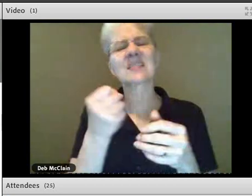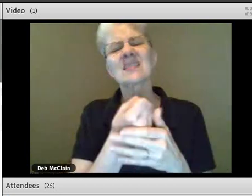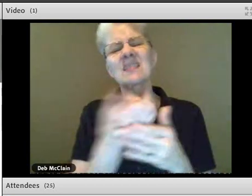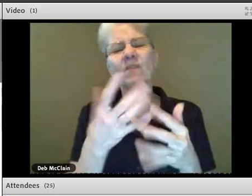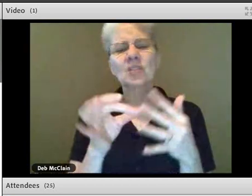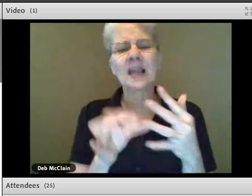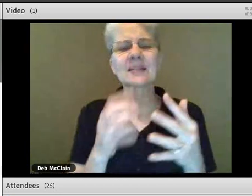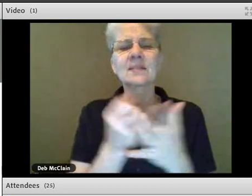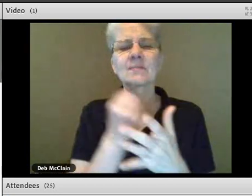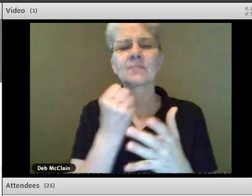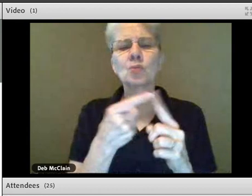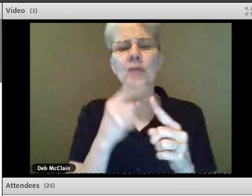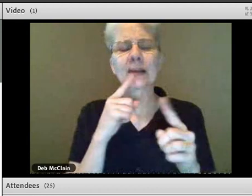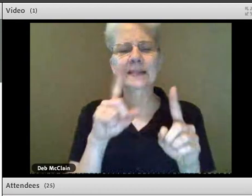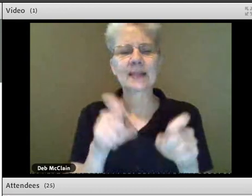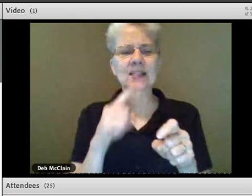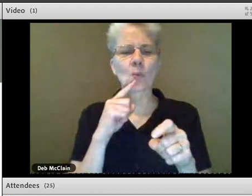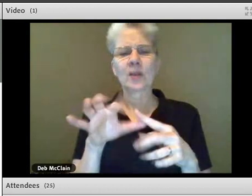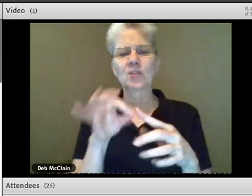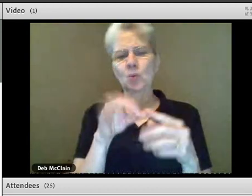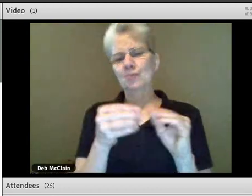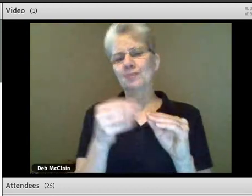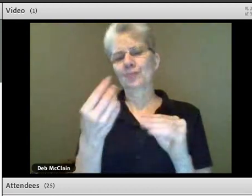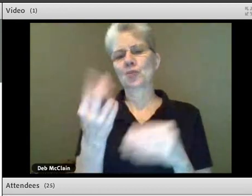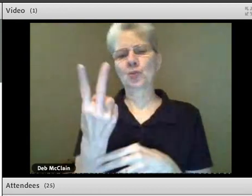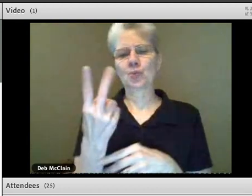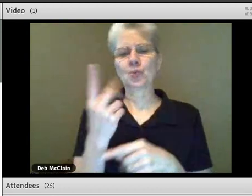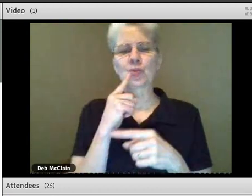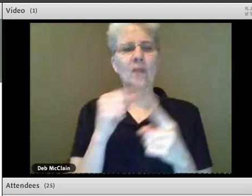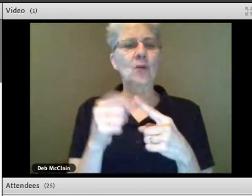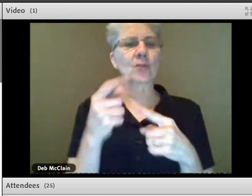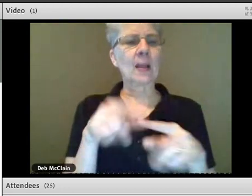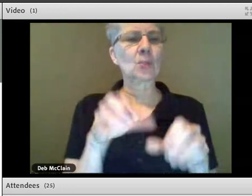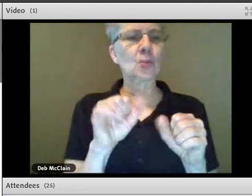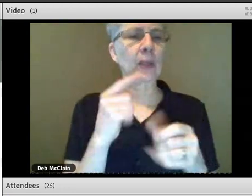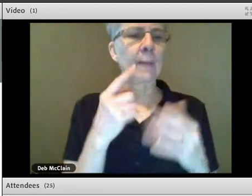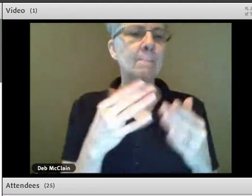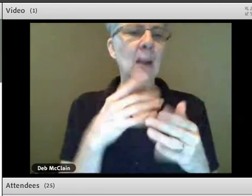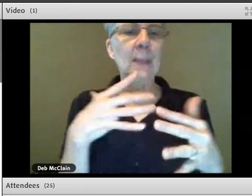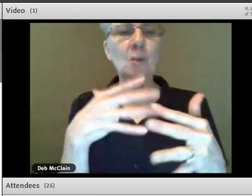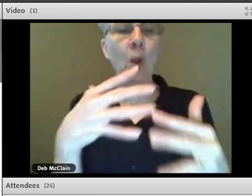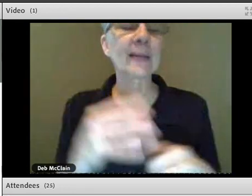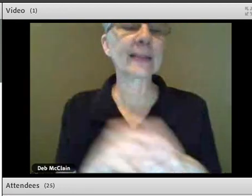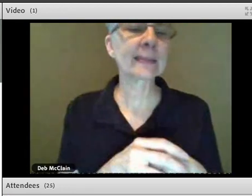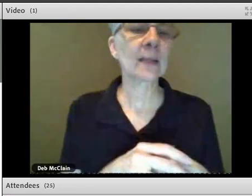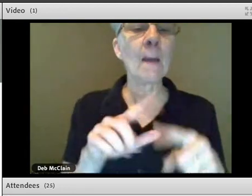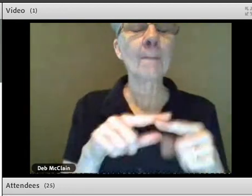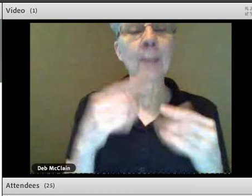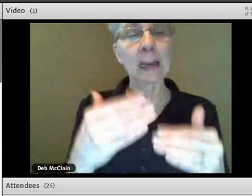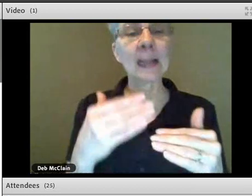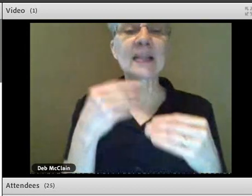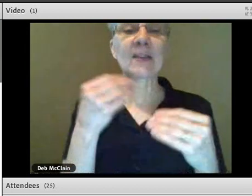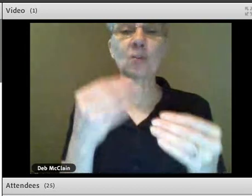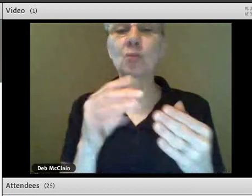and we chose the number of two, so the first time you take it, might have been nervous, but at least it gives you that reality check of,